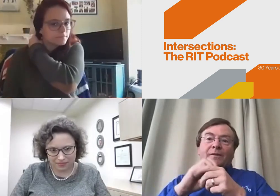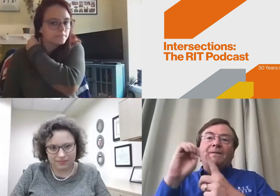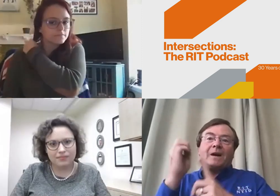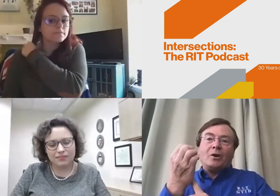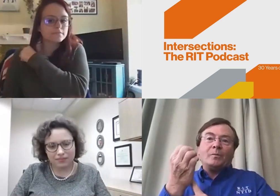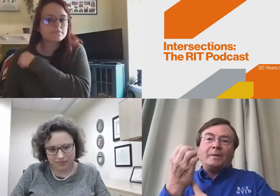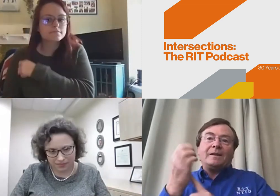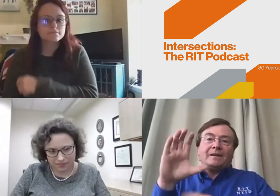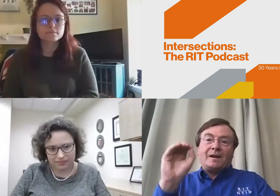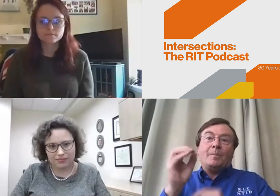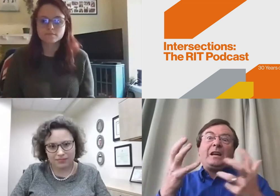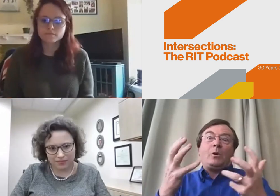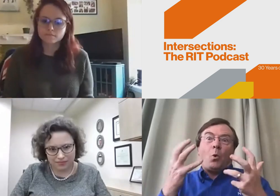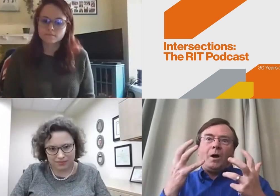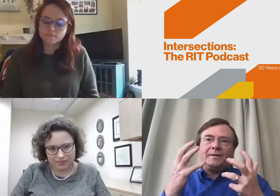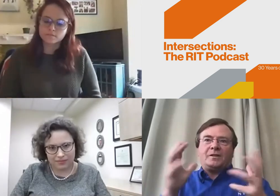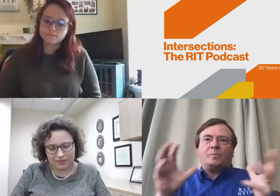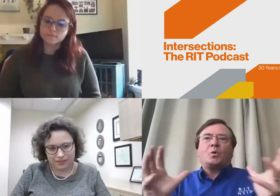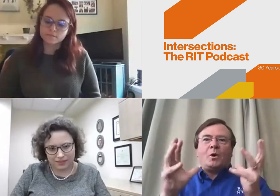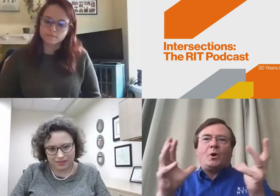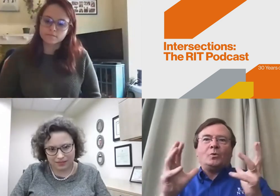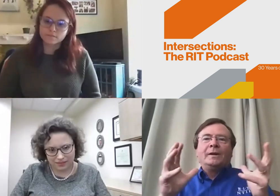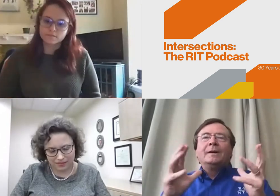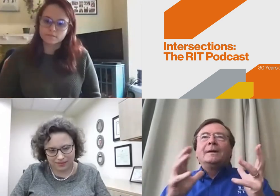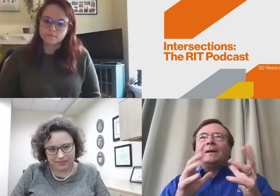environment that the company wants to promote.